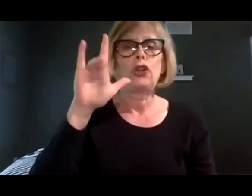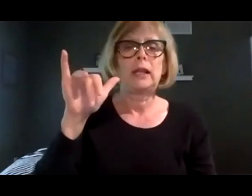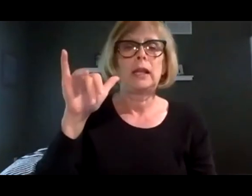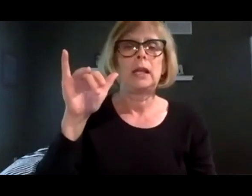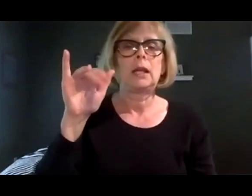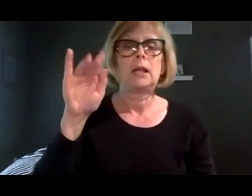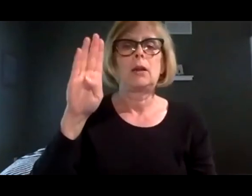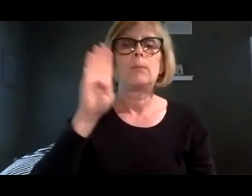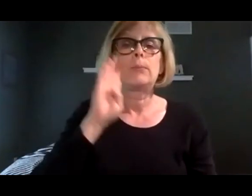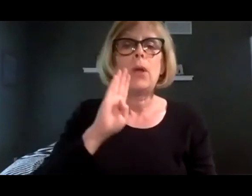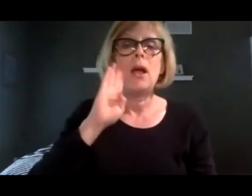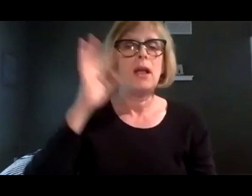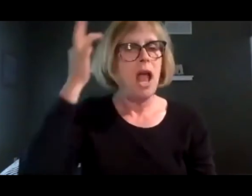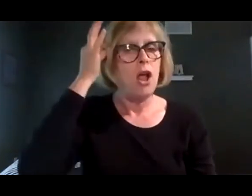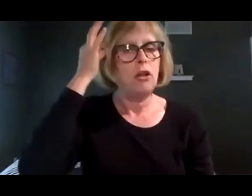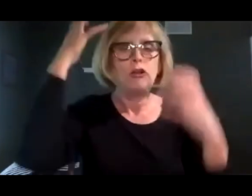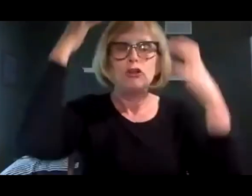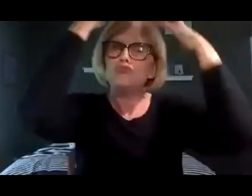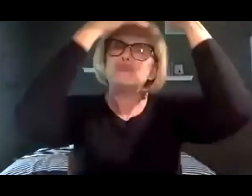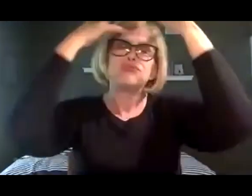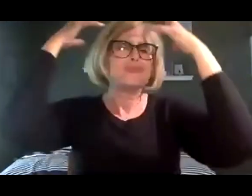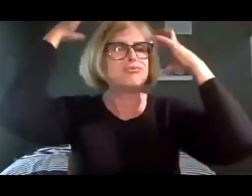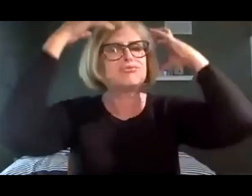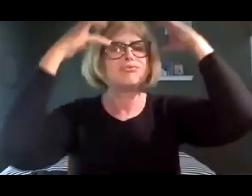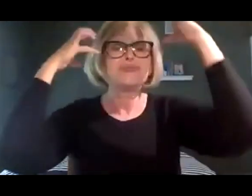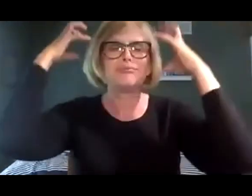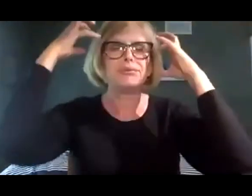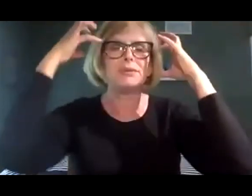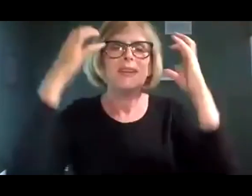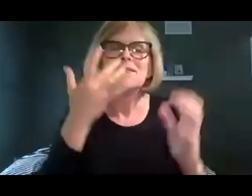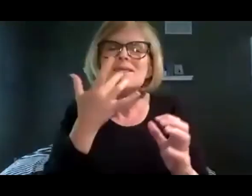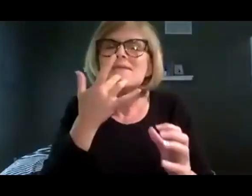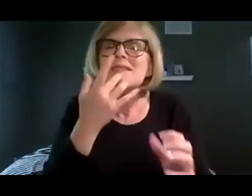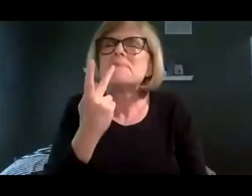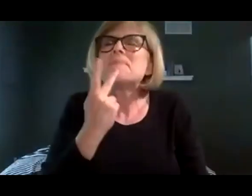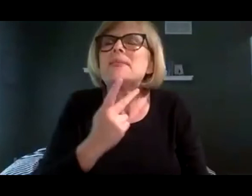Curly brown hair